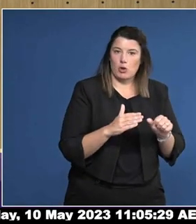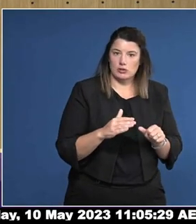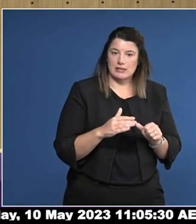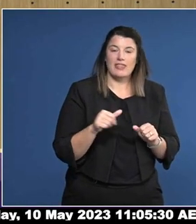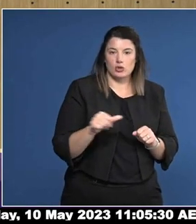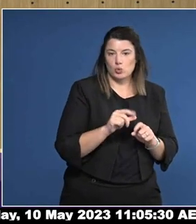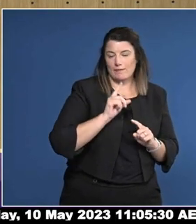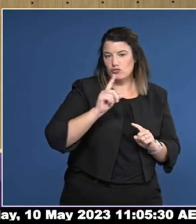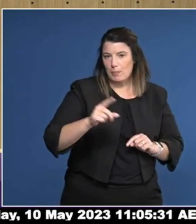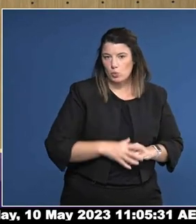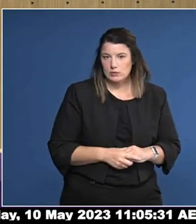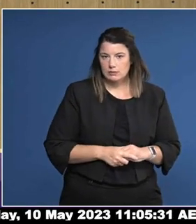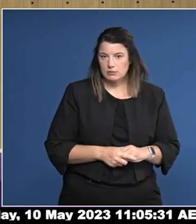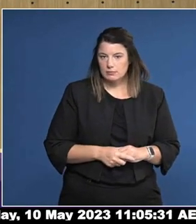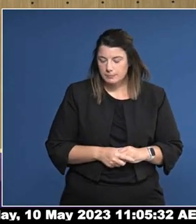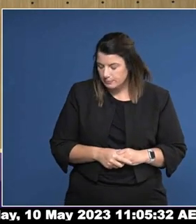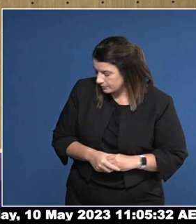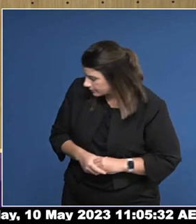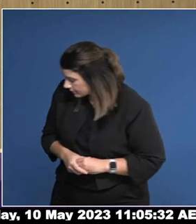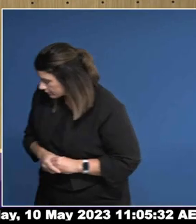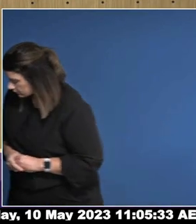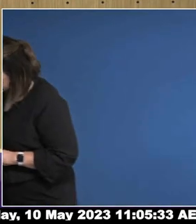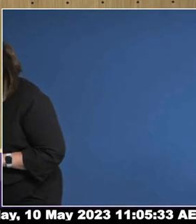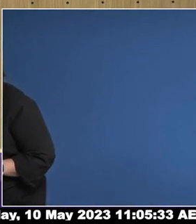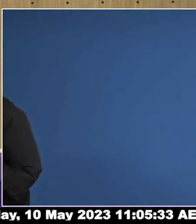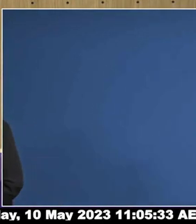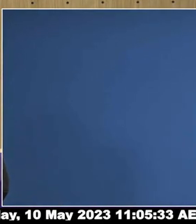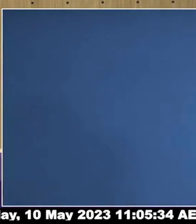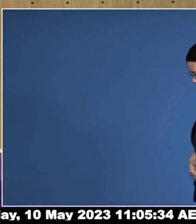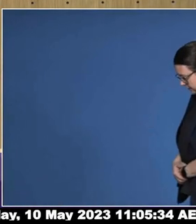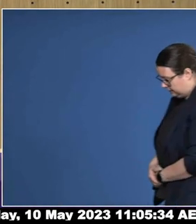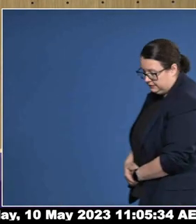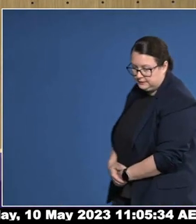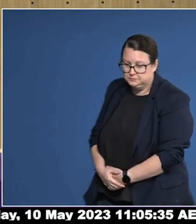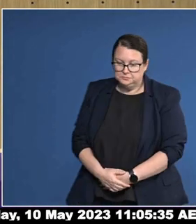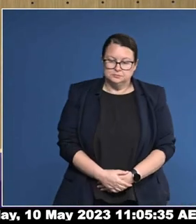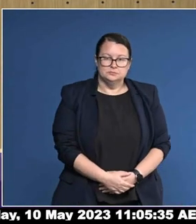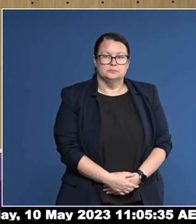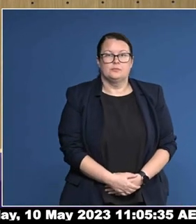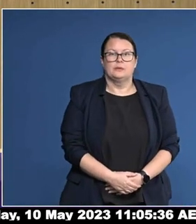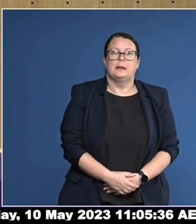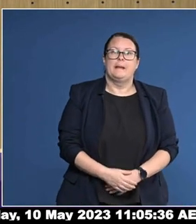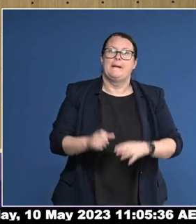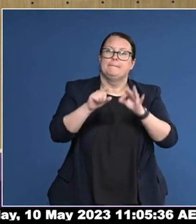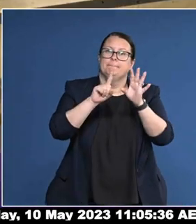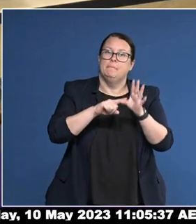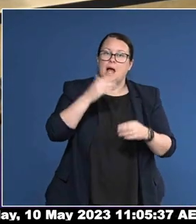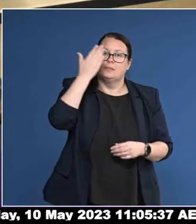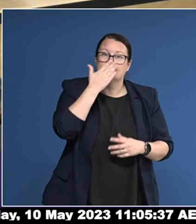And in taking this supportive response, it was supporting the immediate